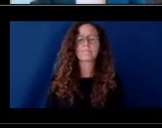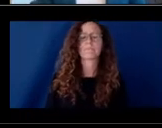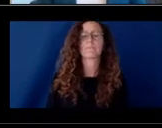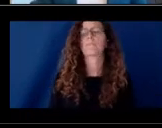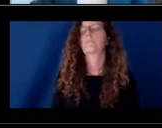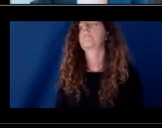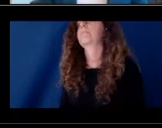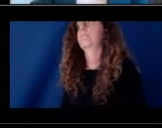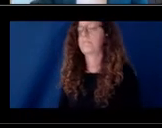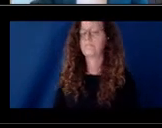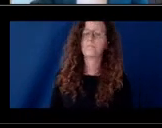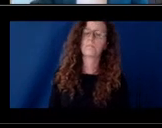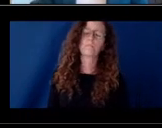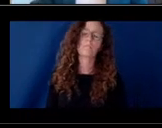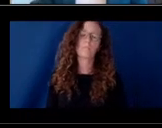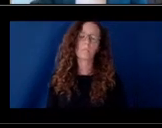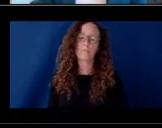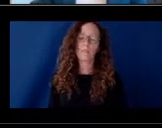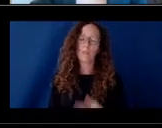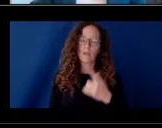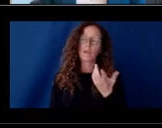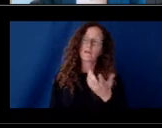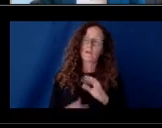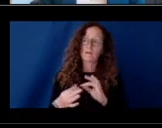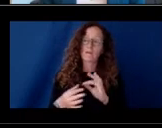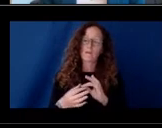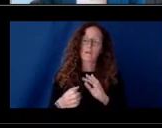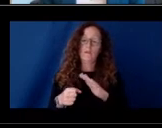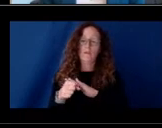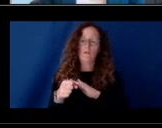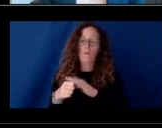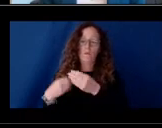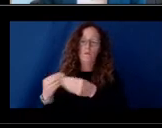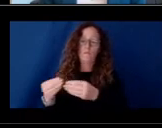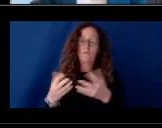So, I would say that the relationships that our local offices have built with their partners,